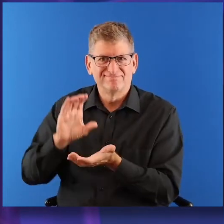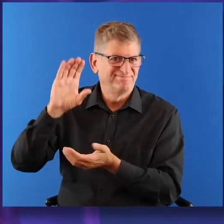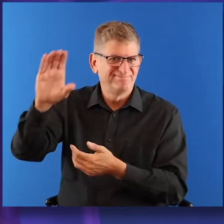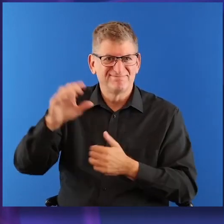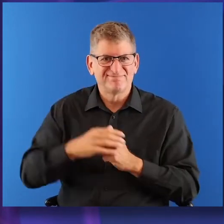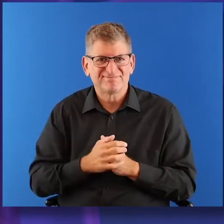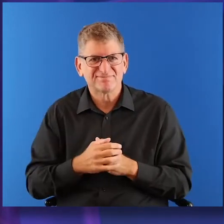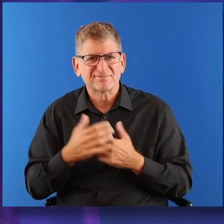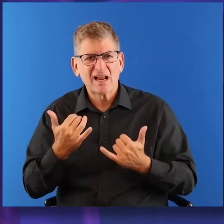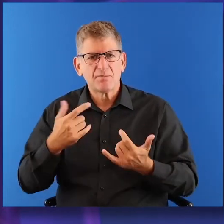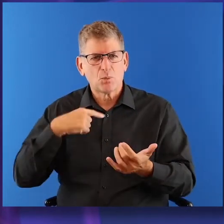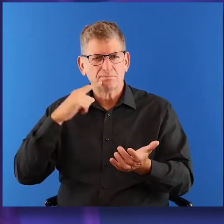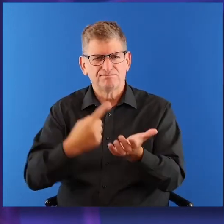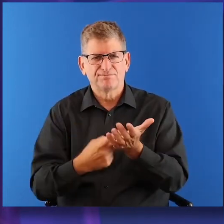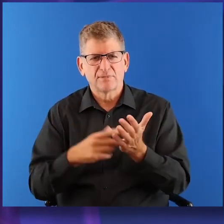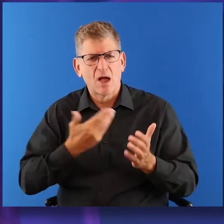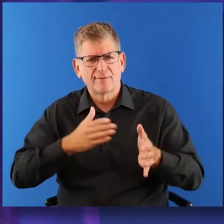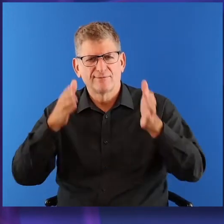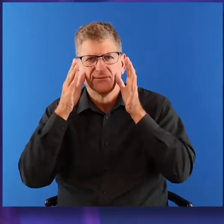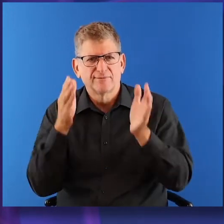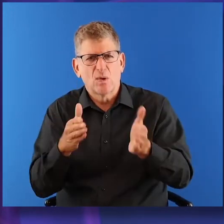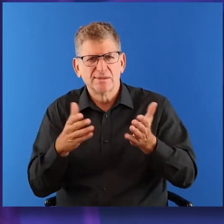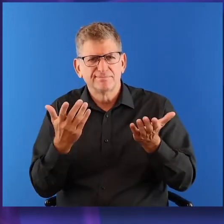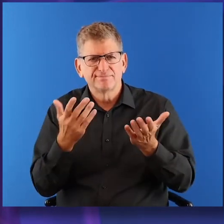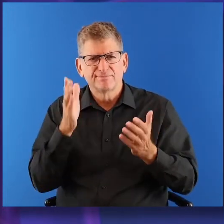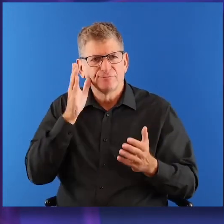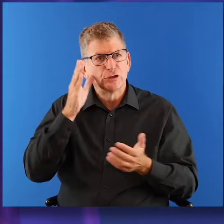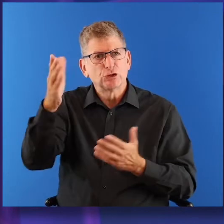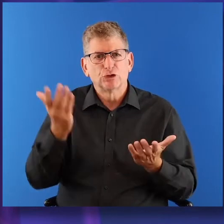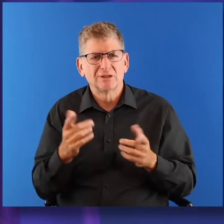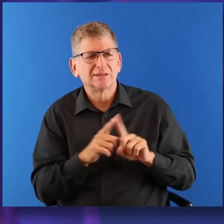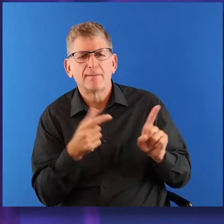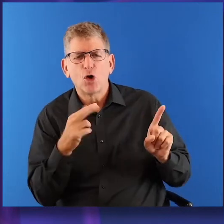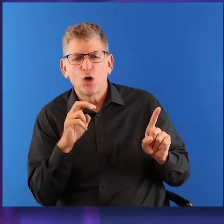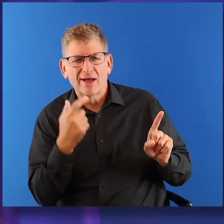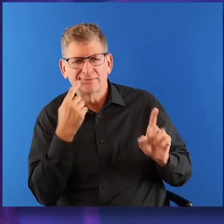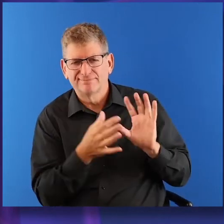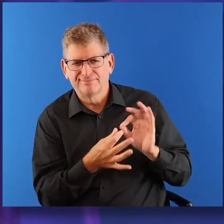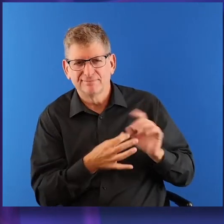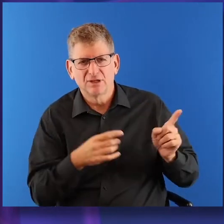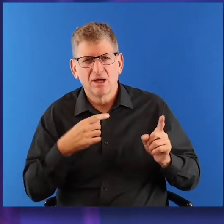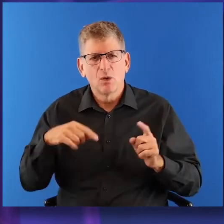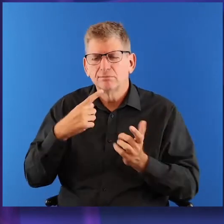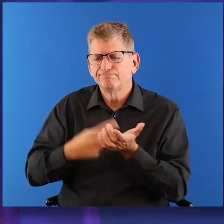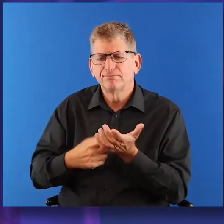Today, when we talk about our focus in the future, as Greg said, we talk about the future being